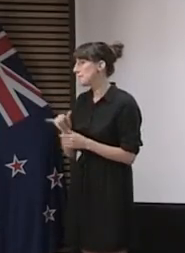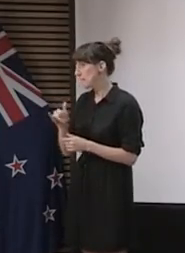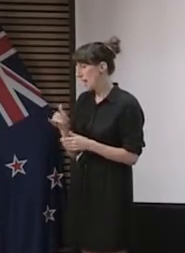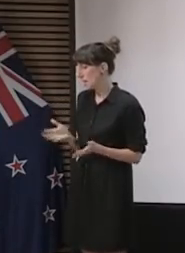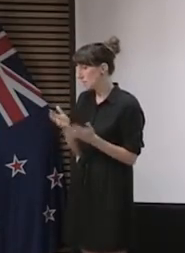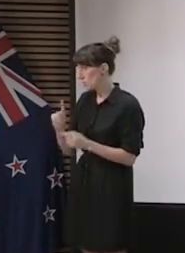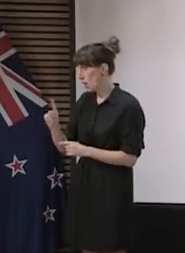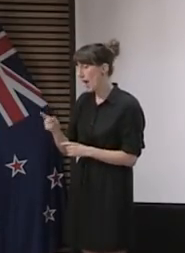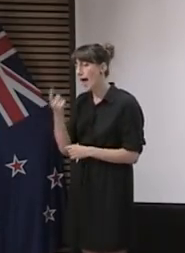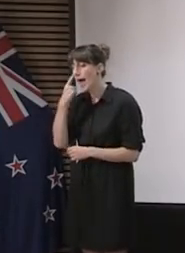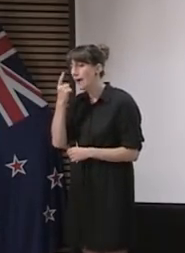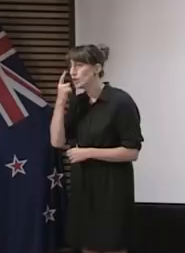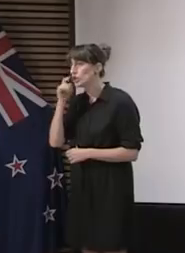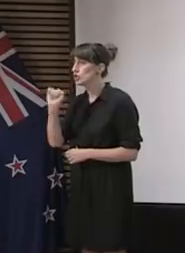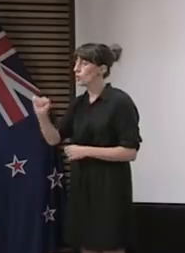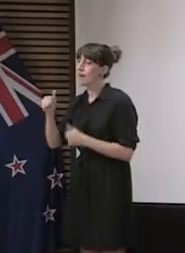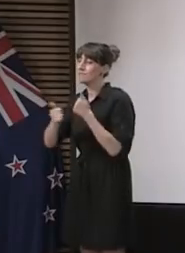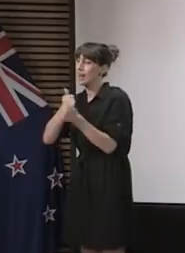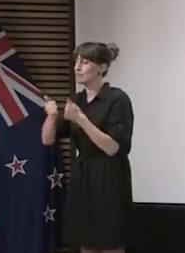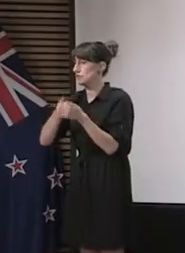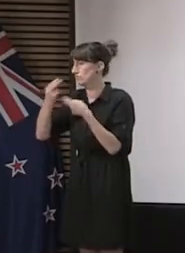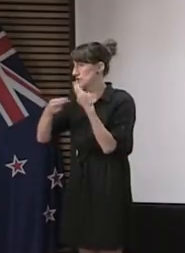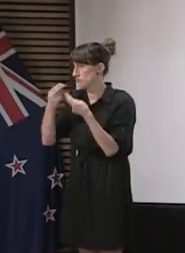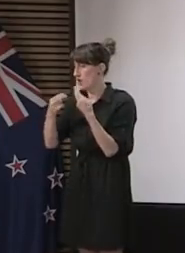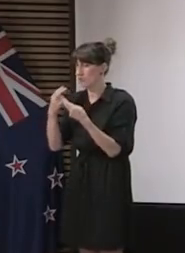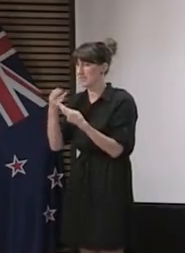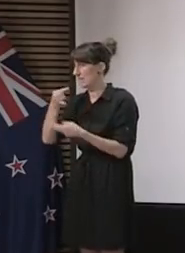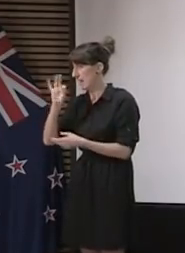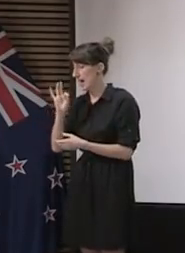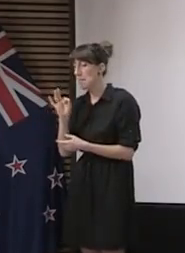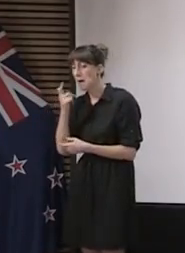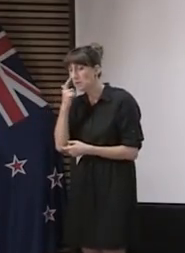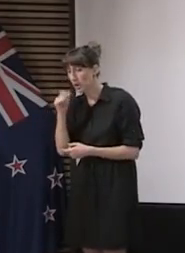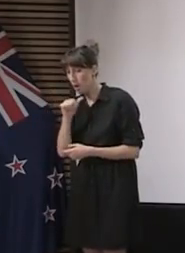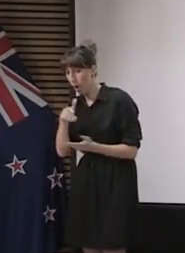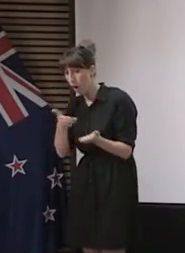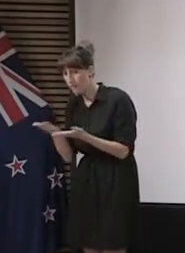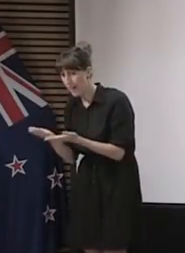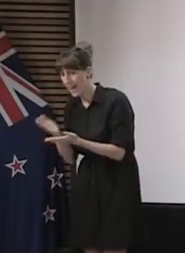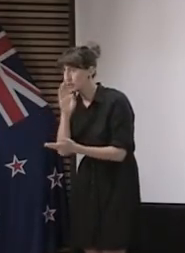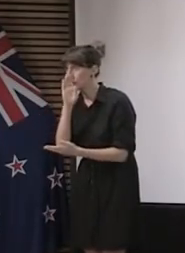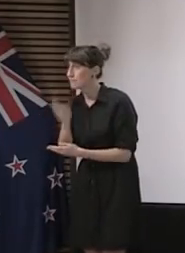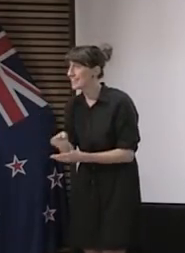encourage you tosupport local businesses andjust see whether or not theyoffer delivery directlythemselves.